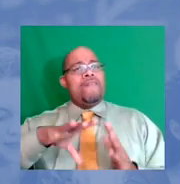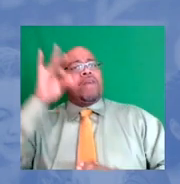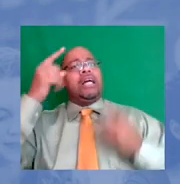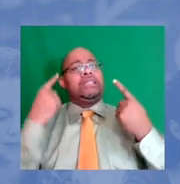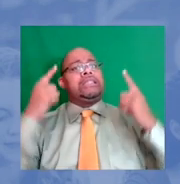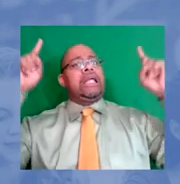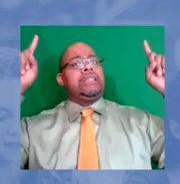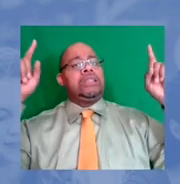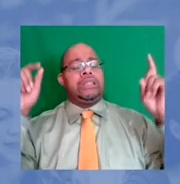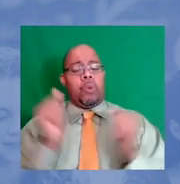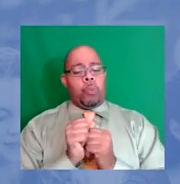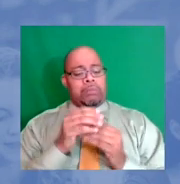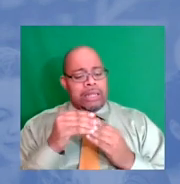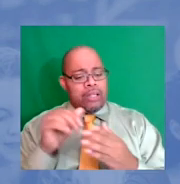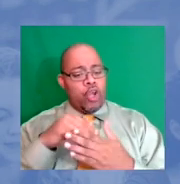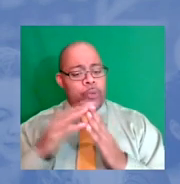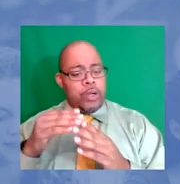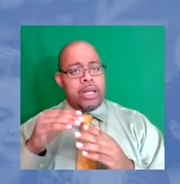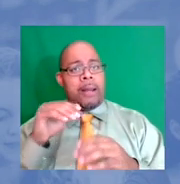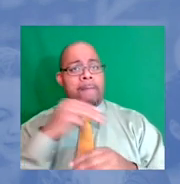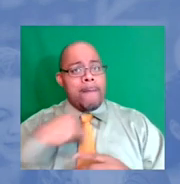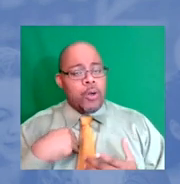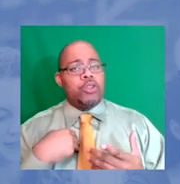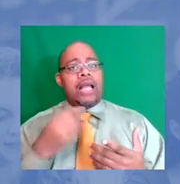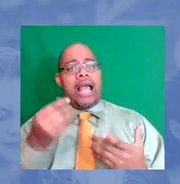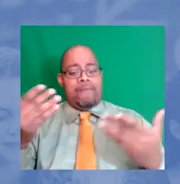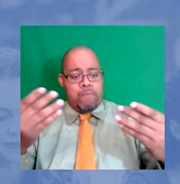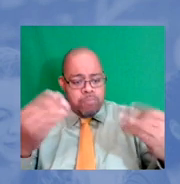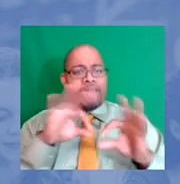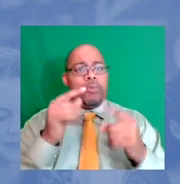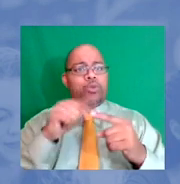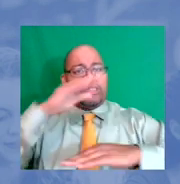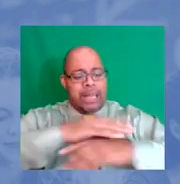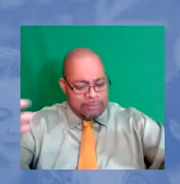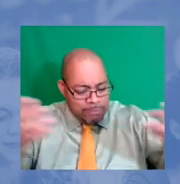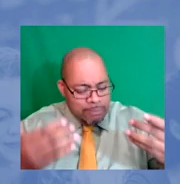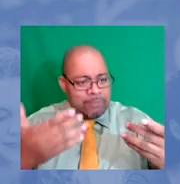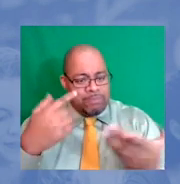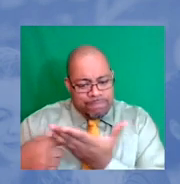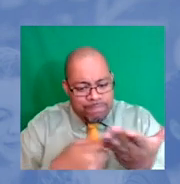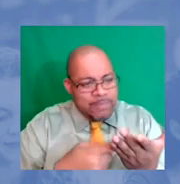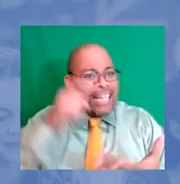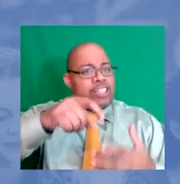COMMUNITY MEMBERS AND BRINGING FAMILIES TO THE TABLE IN ORDER TO FIT THE NEEDS OF ALL OUR STUDENTS. THIS STARTED ABOUT TWO YEARS AGO WHEN WE WERE